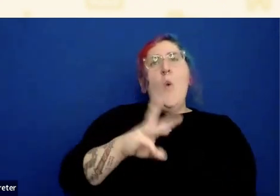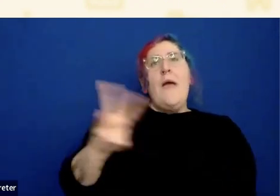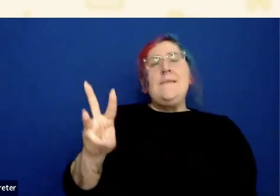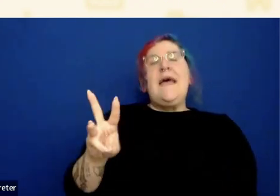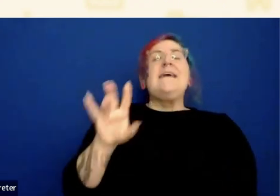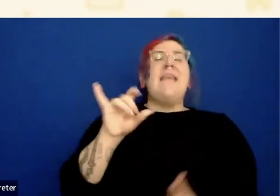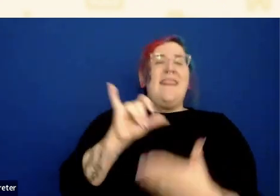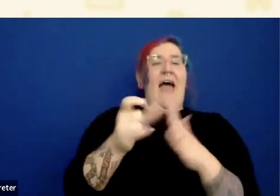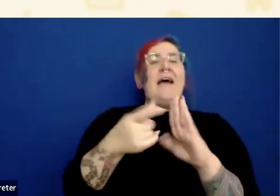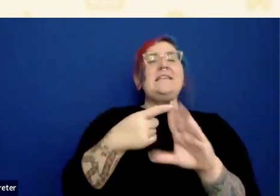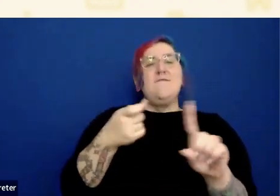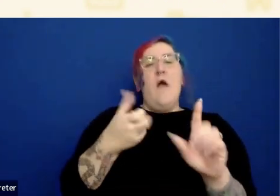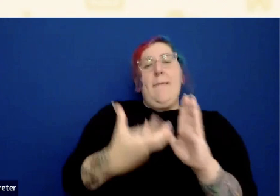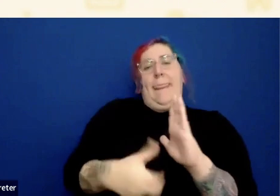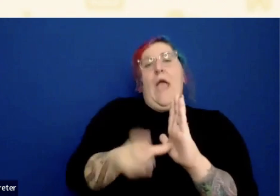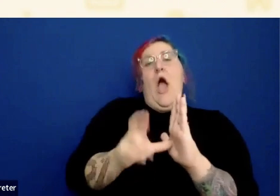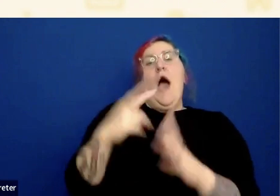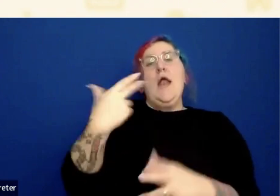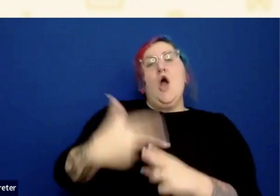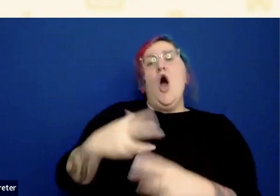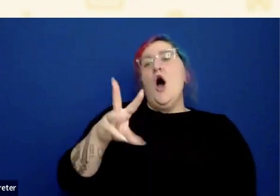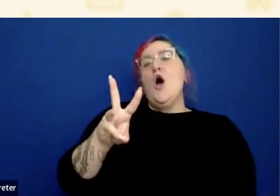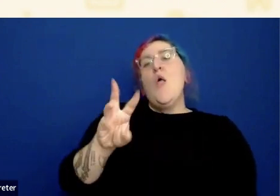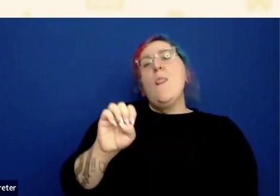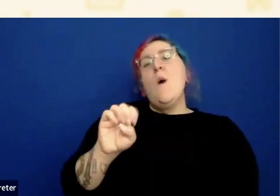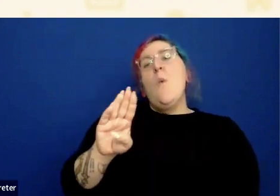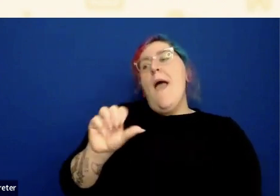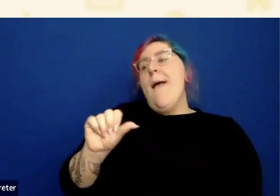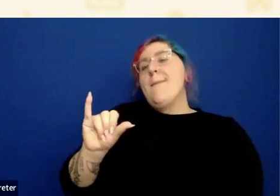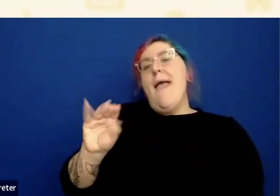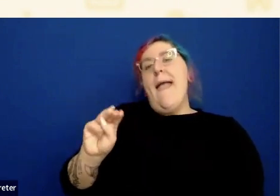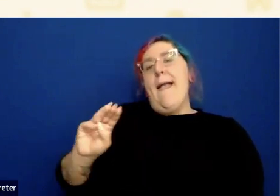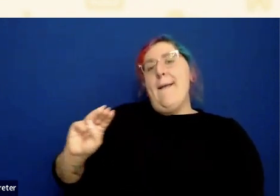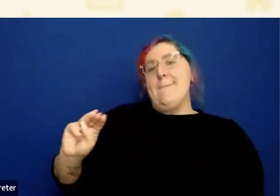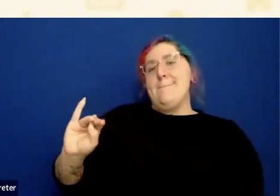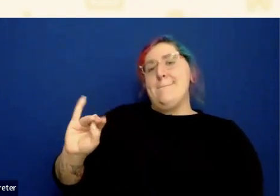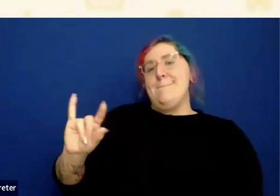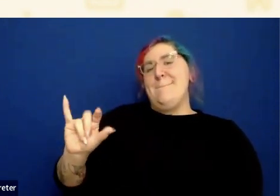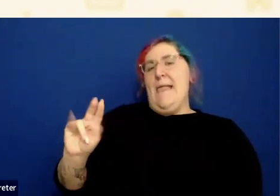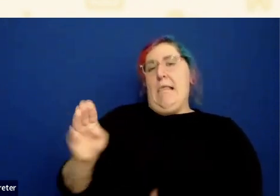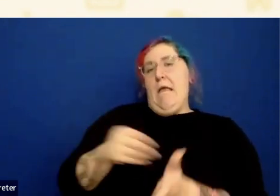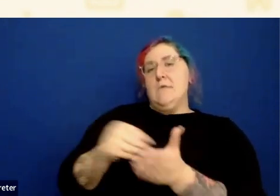and I will also share that link in the chat.